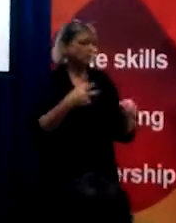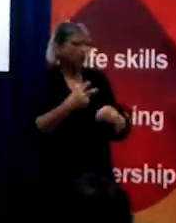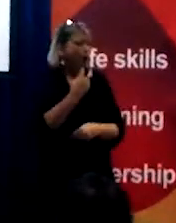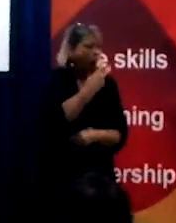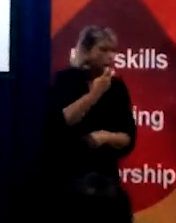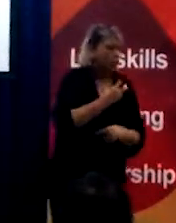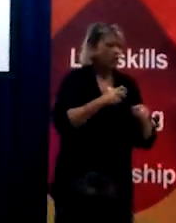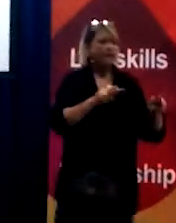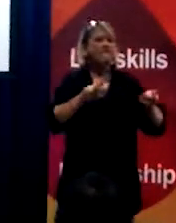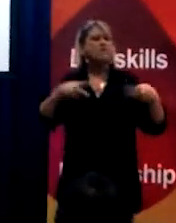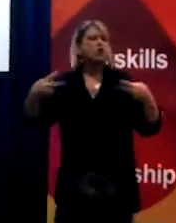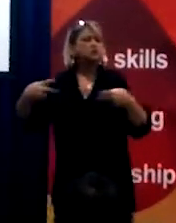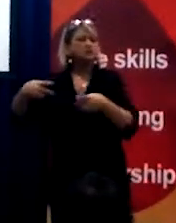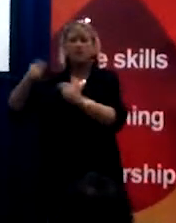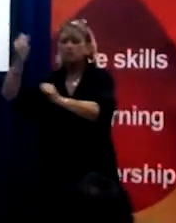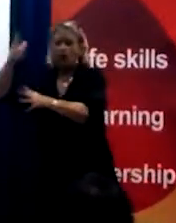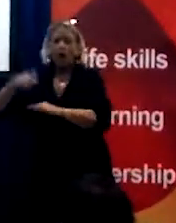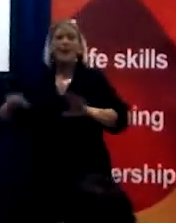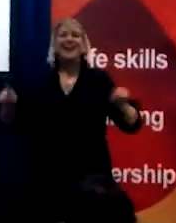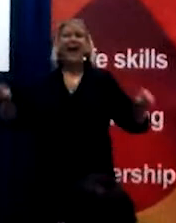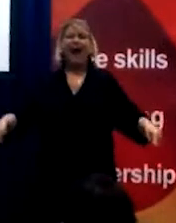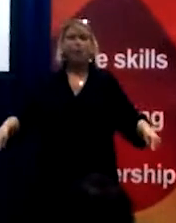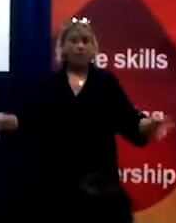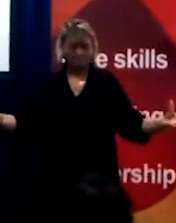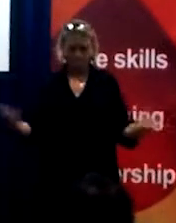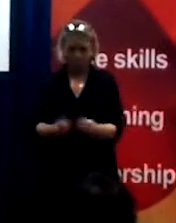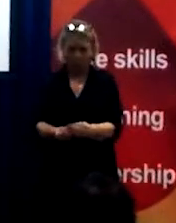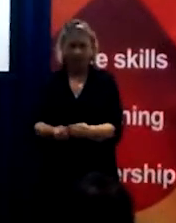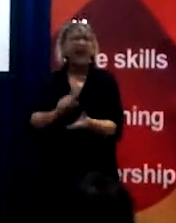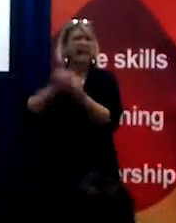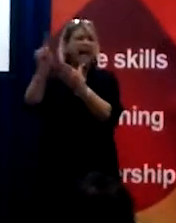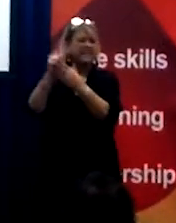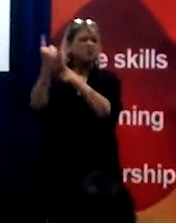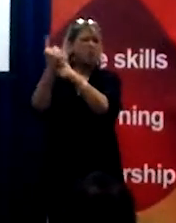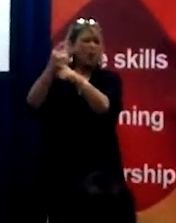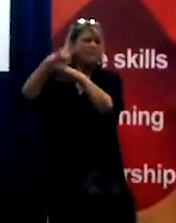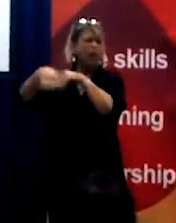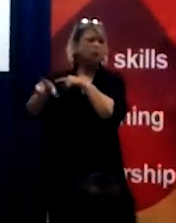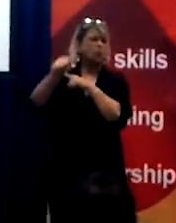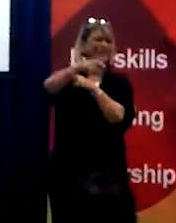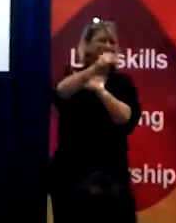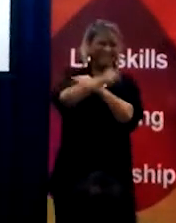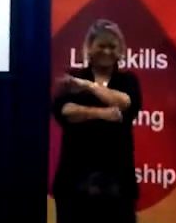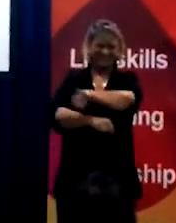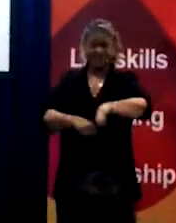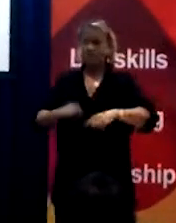We just need our kids to have language right now, so we give them the best of both. We give them full English, full Auslan.